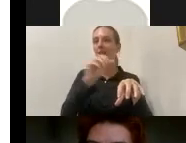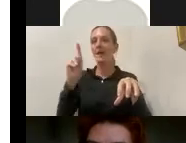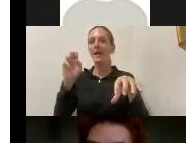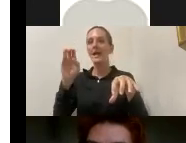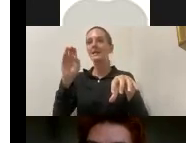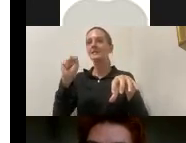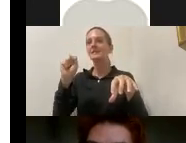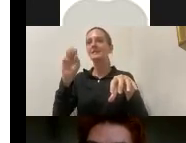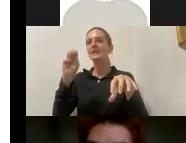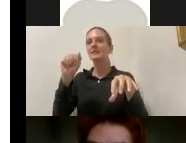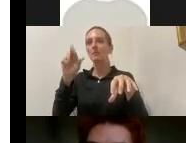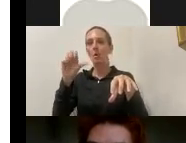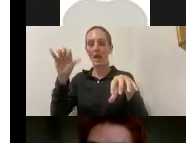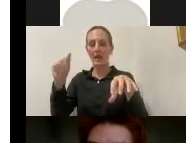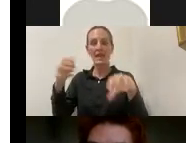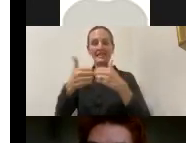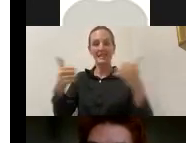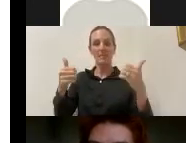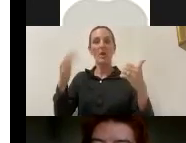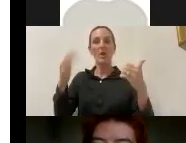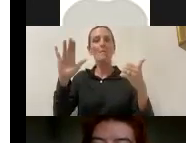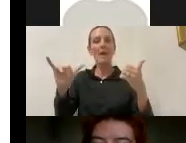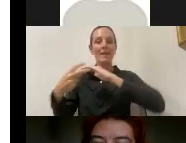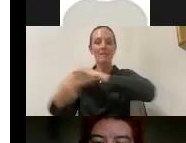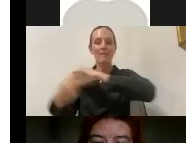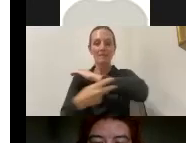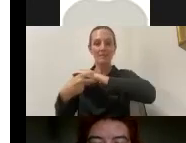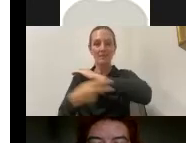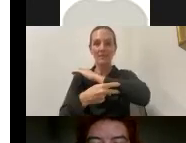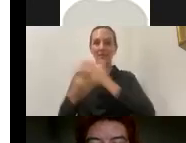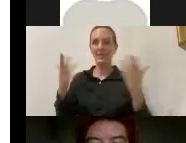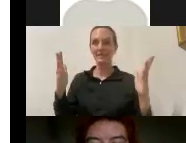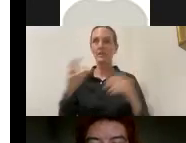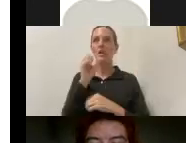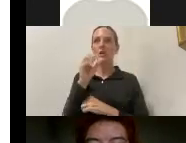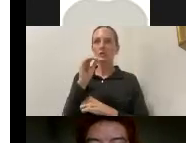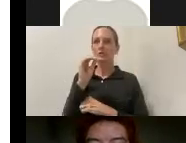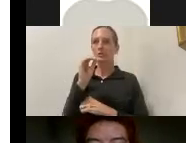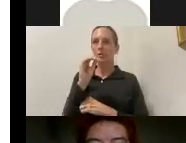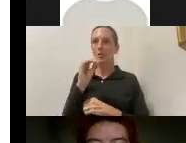The hamlet has a population of about 1585, which is largely Indigenous and I am related to everybody.